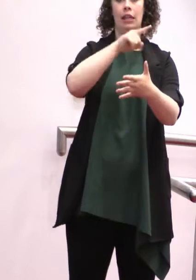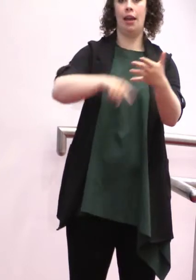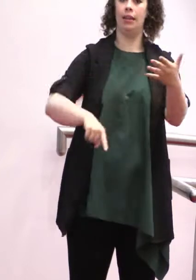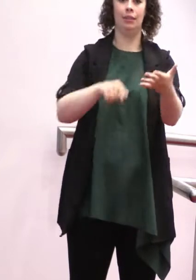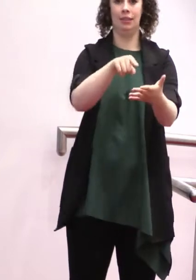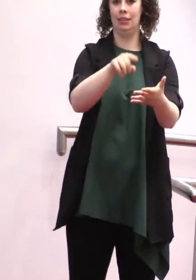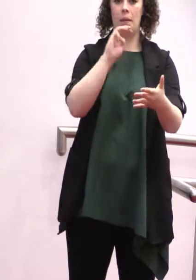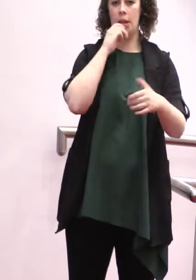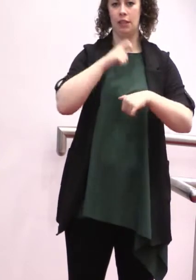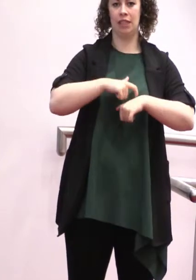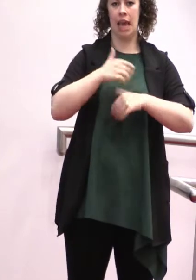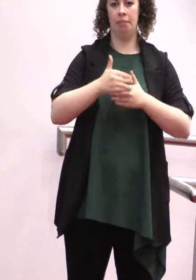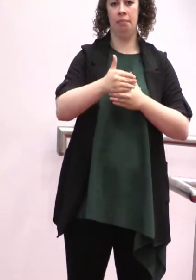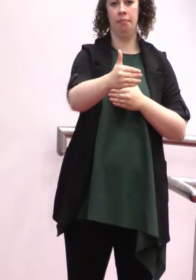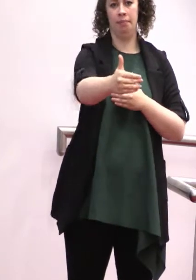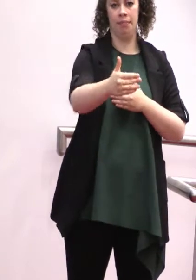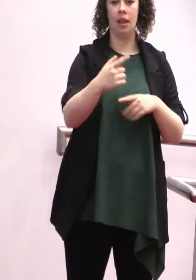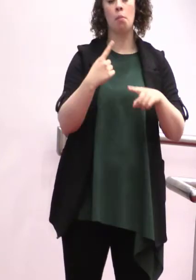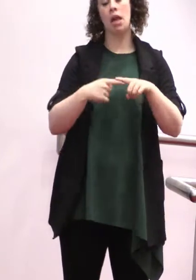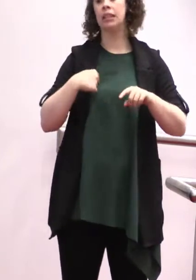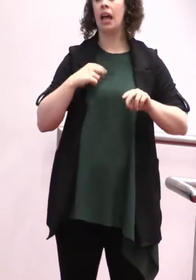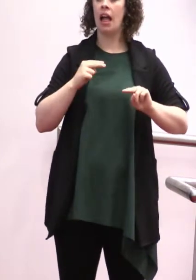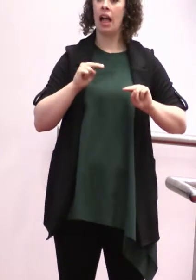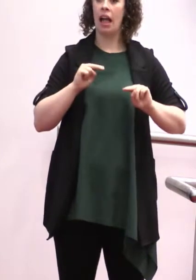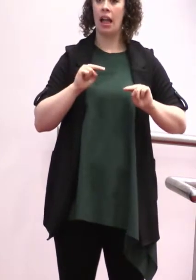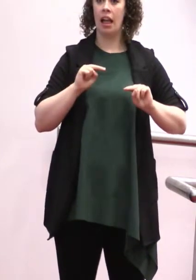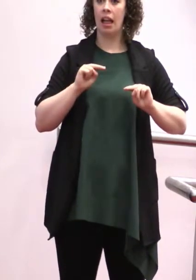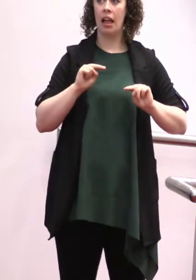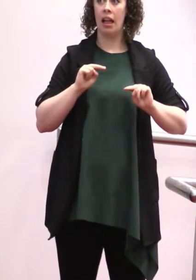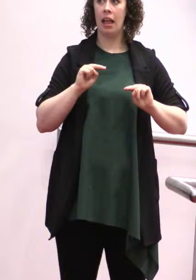secure attachment for a child.